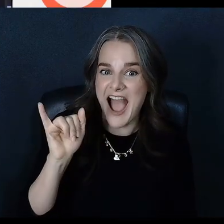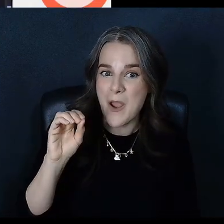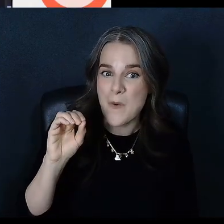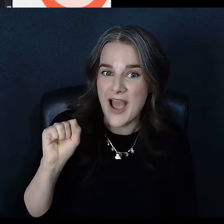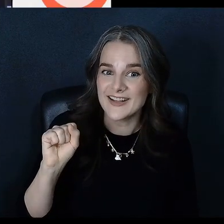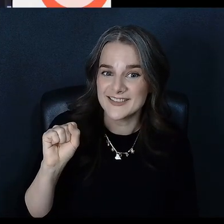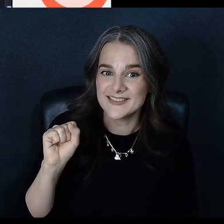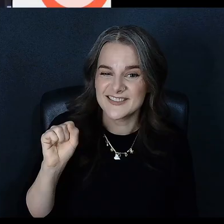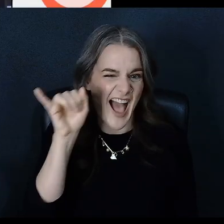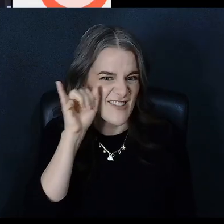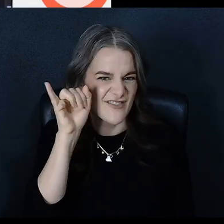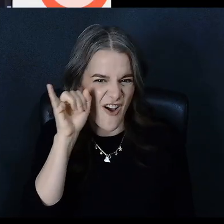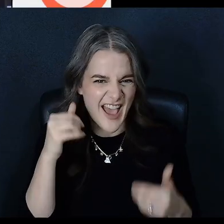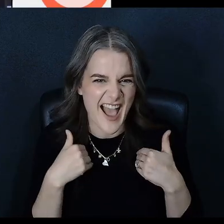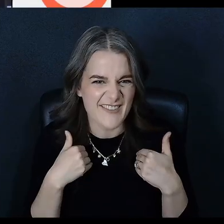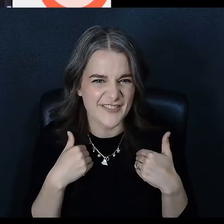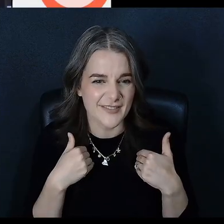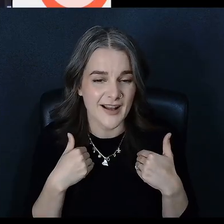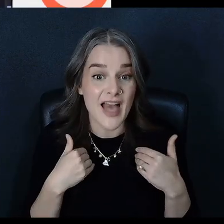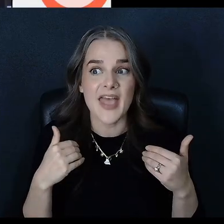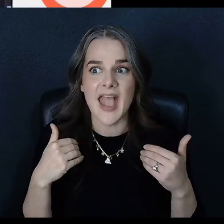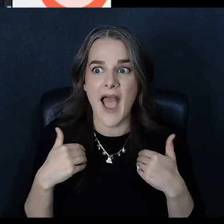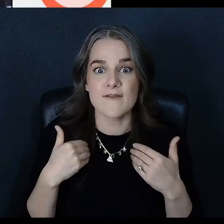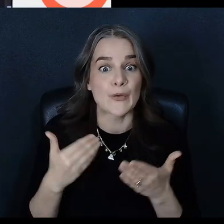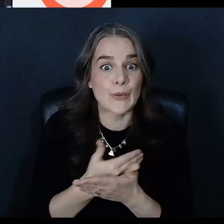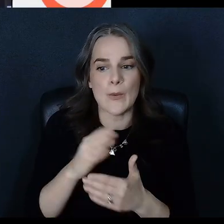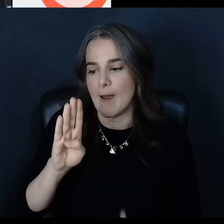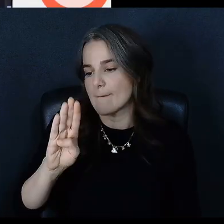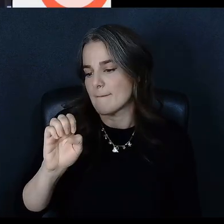And they have a beta version of eye tracking now.